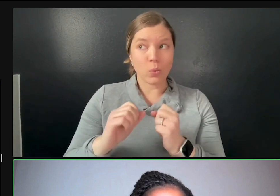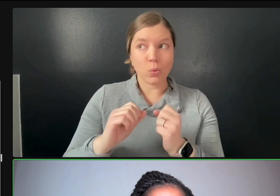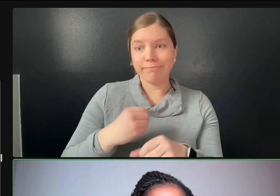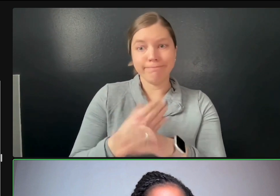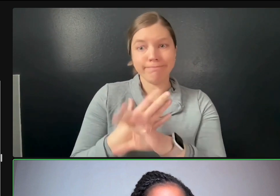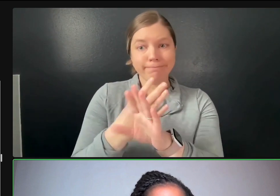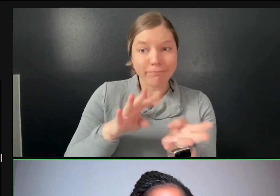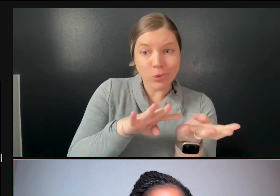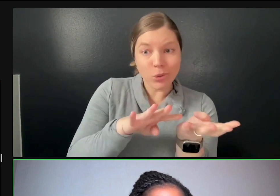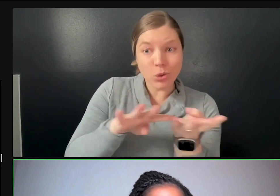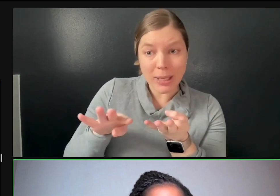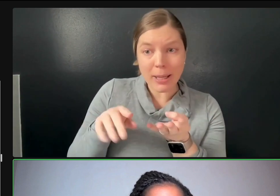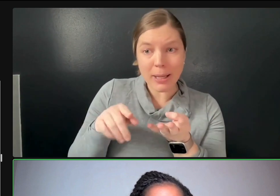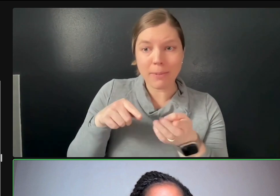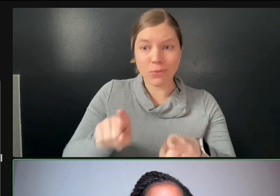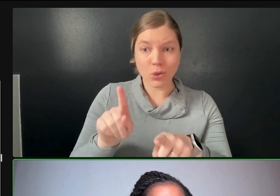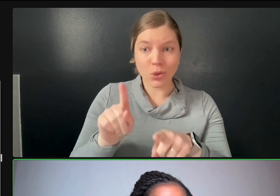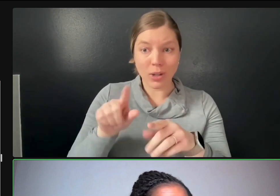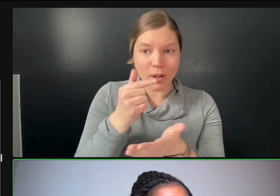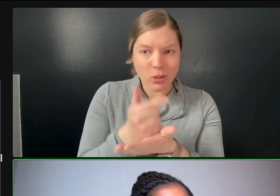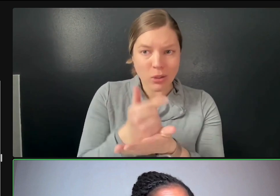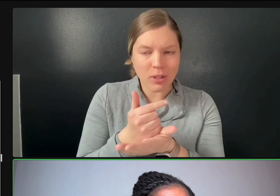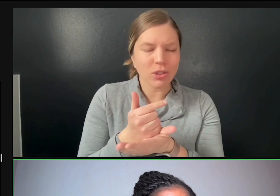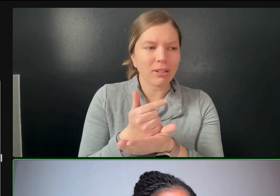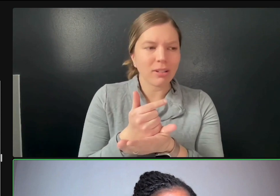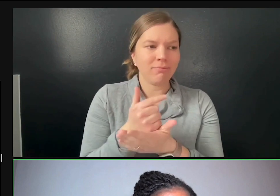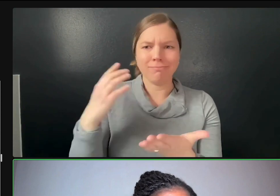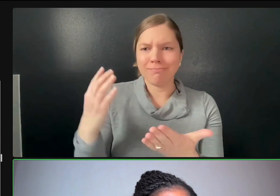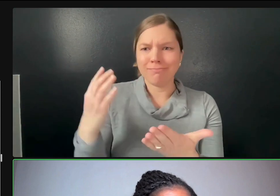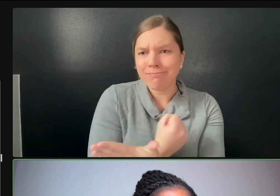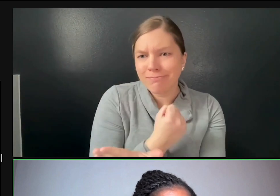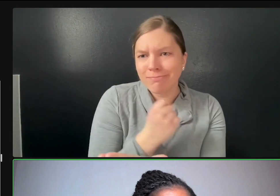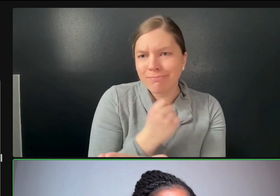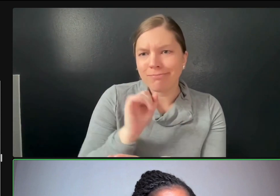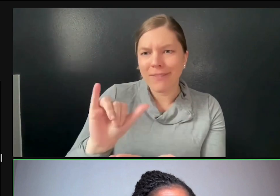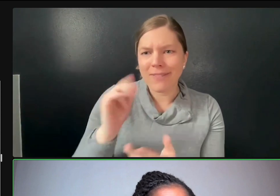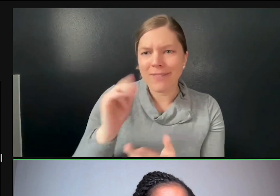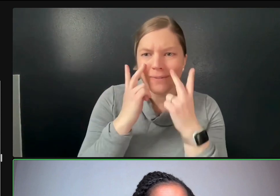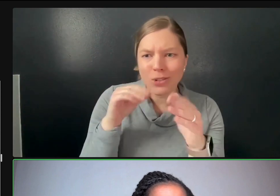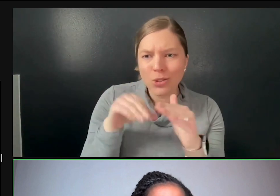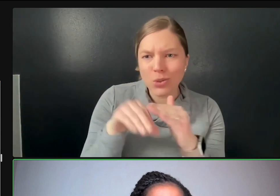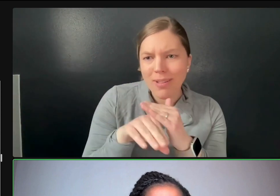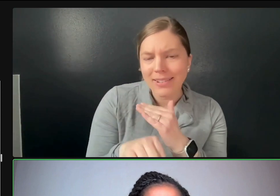if you have a plan to perhaps live stream the graduation,